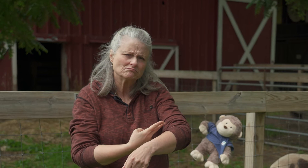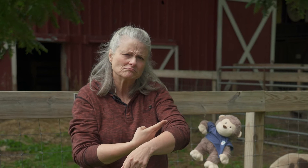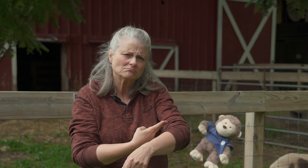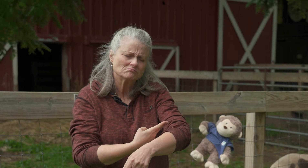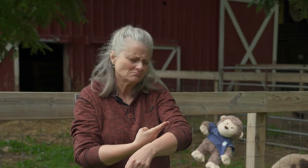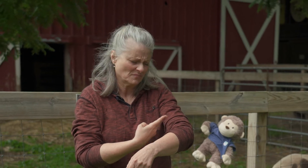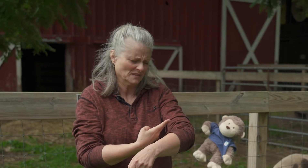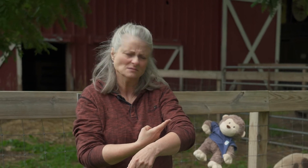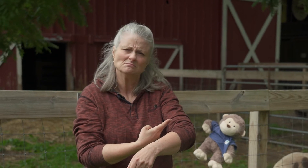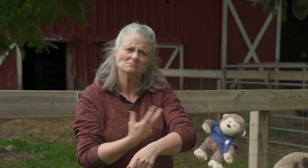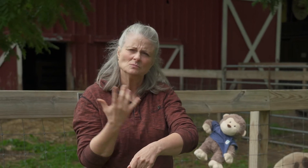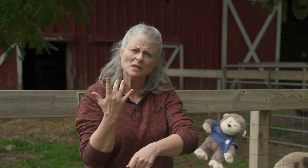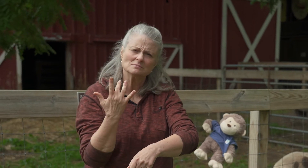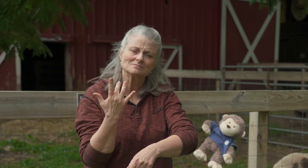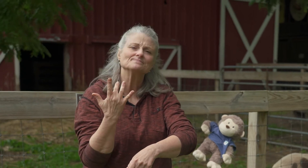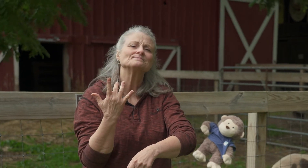Do you know why the sign sheep is signed like that?